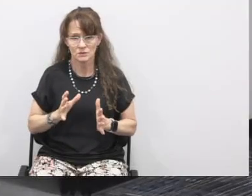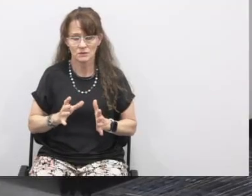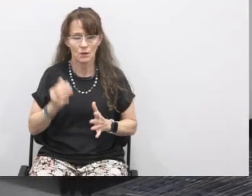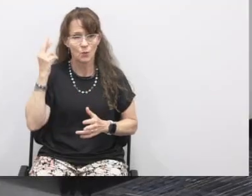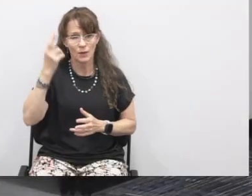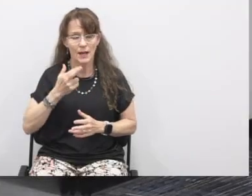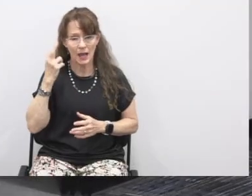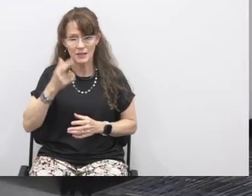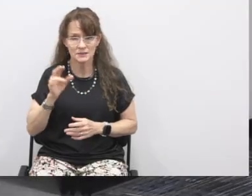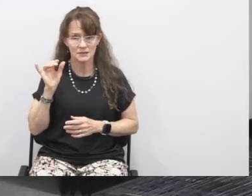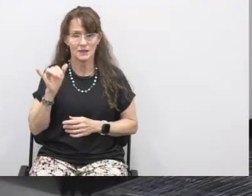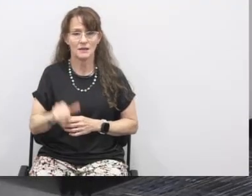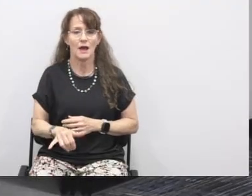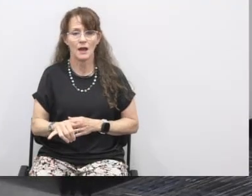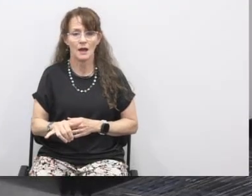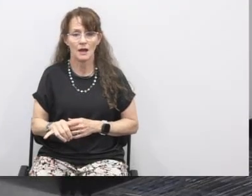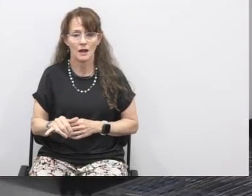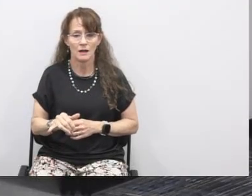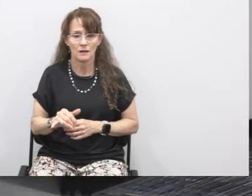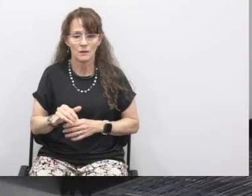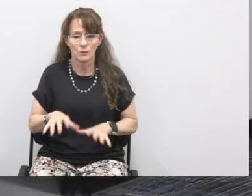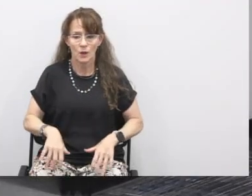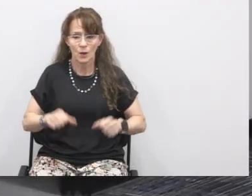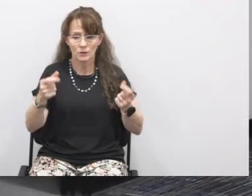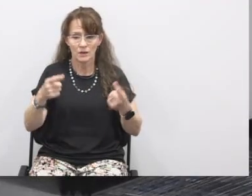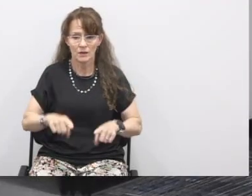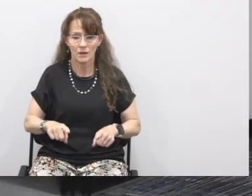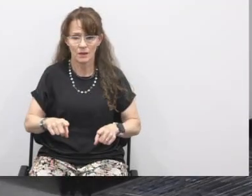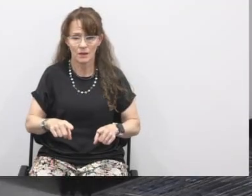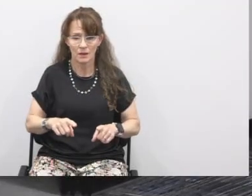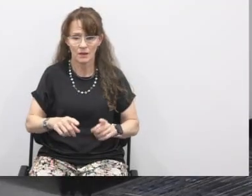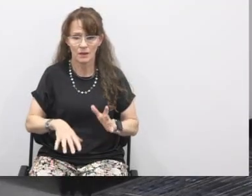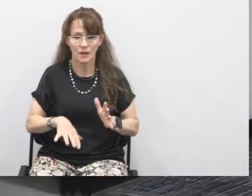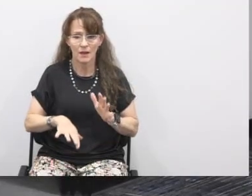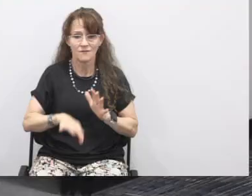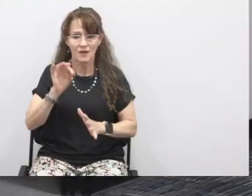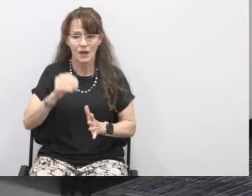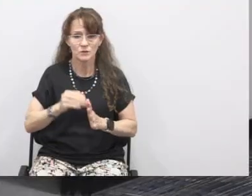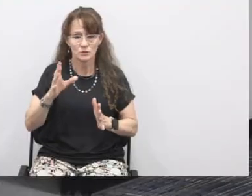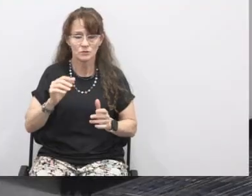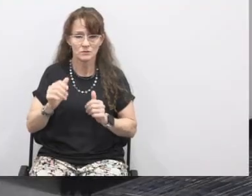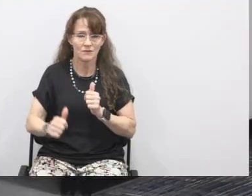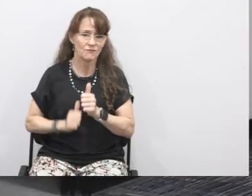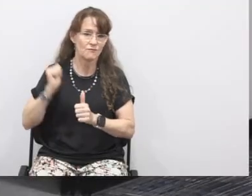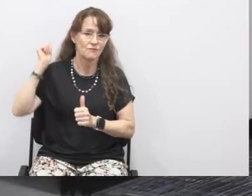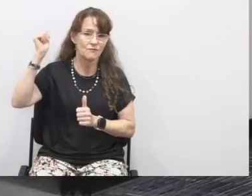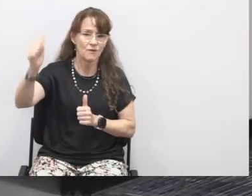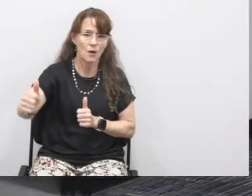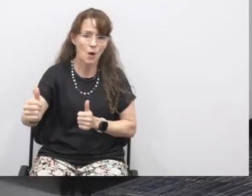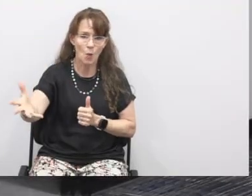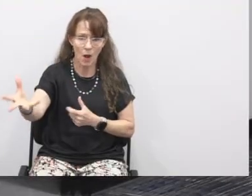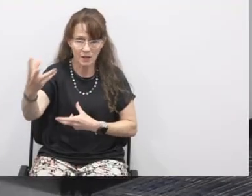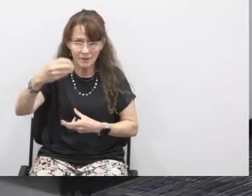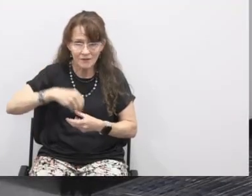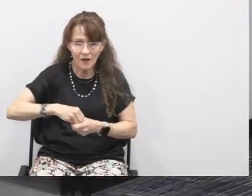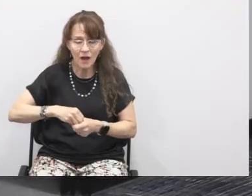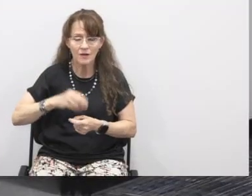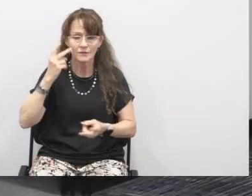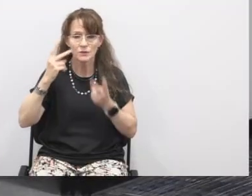We worked with our students, we hosted an event, found students who lived further from our school who wanted to be involved, who you could see that they were trying